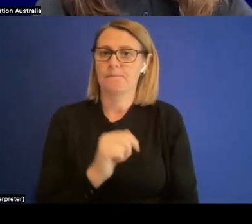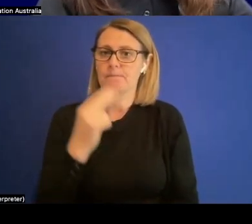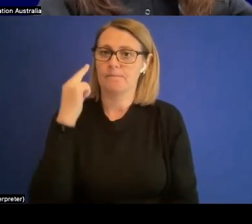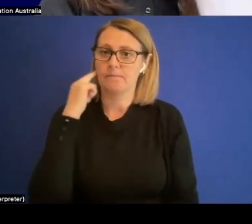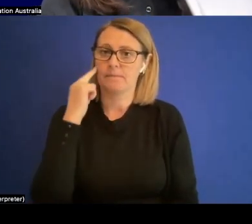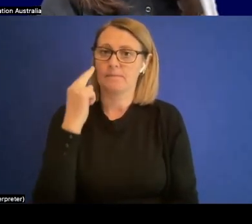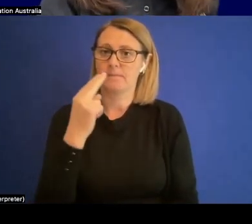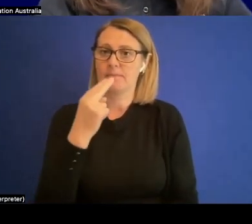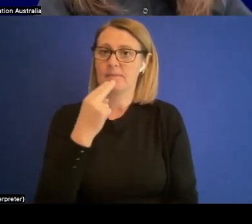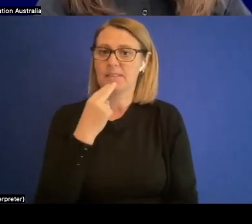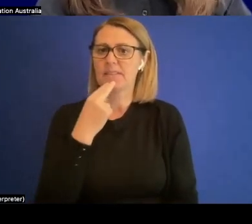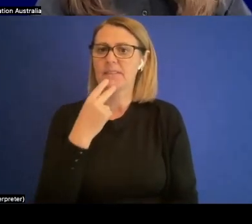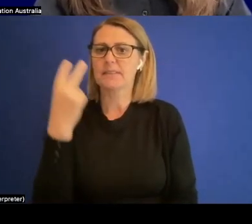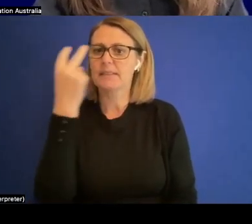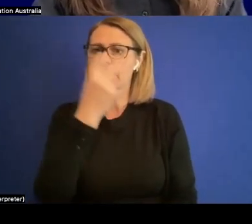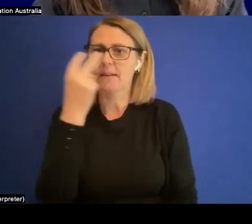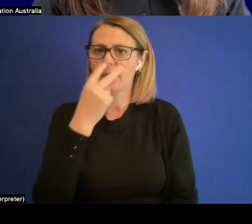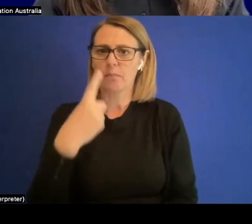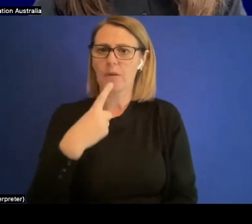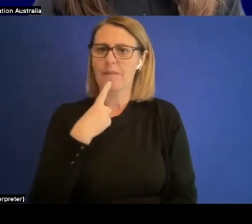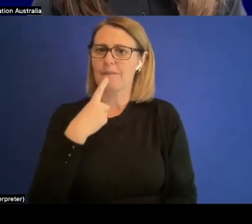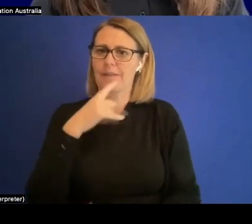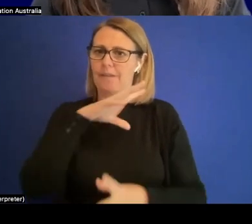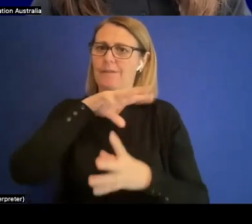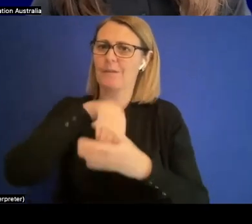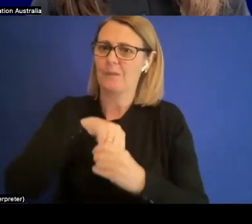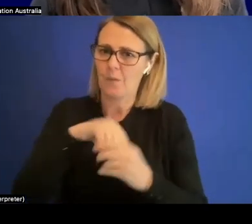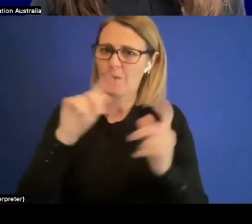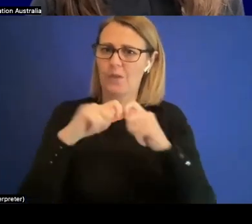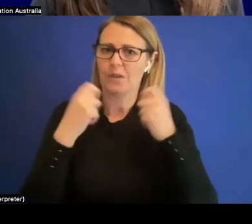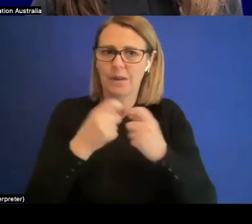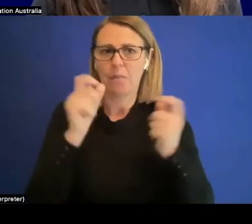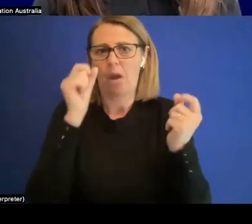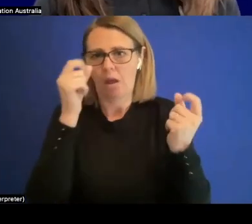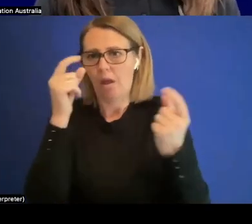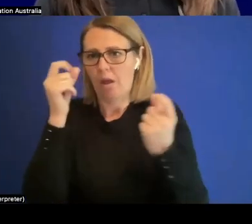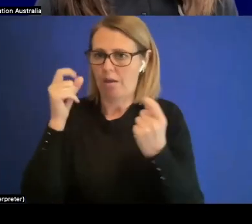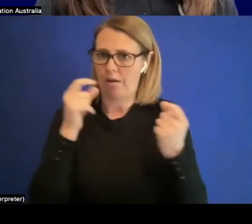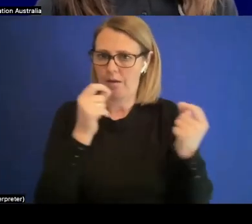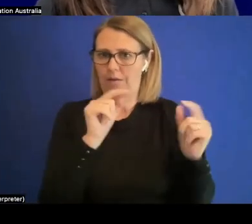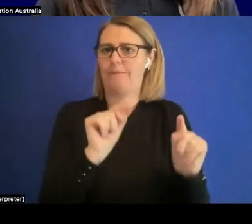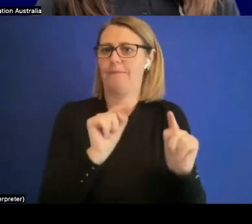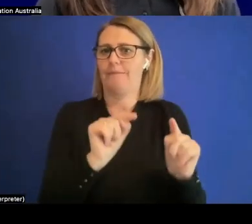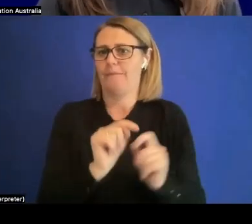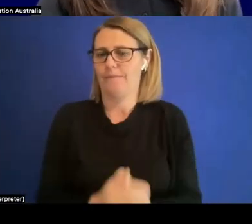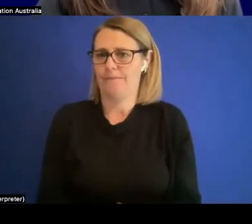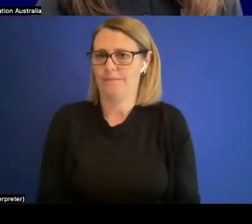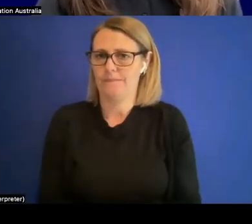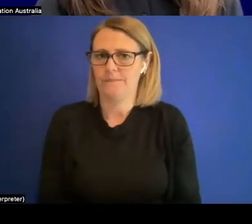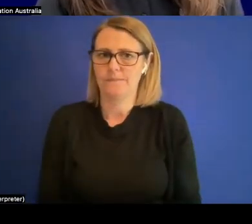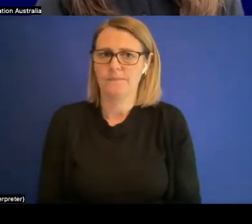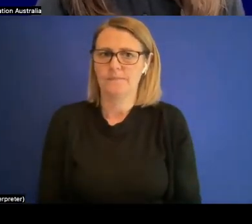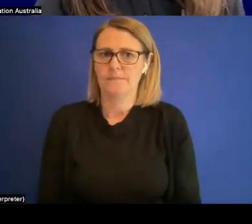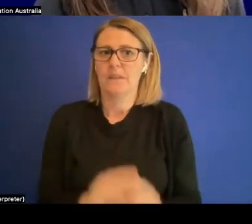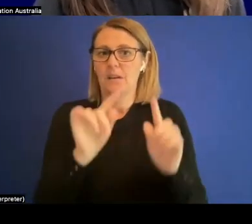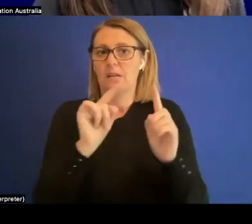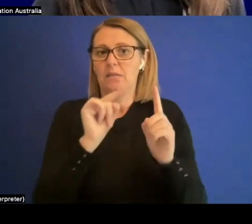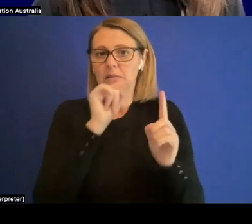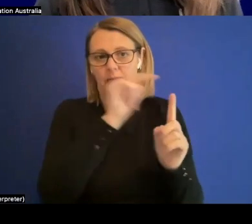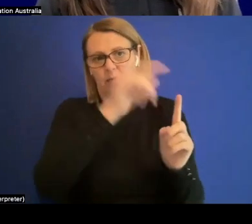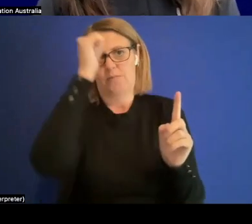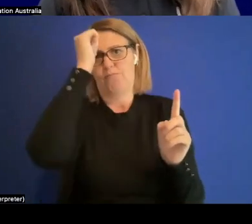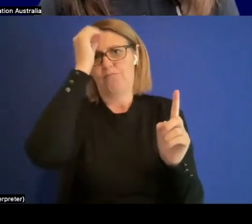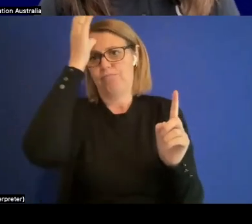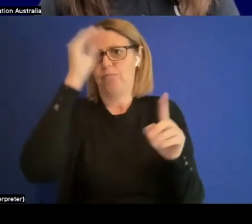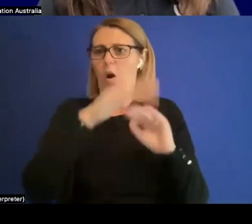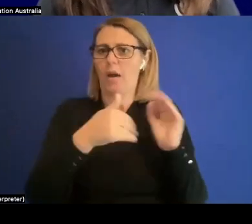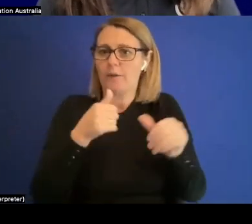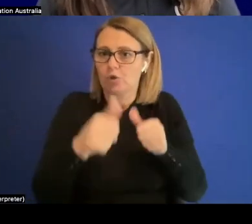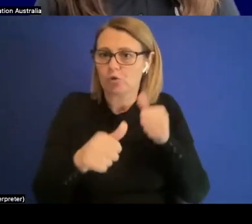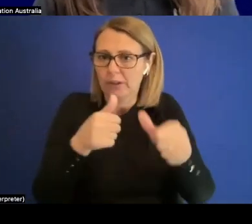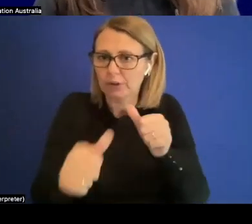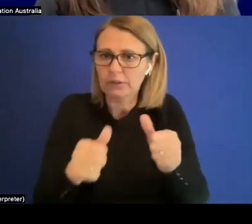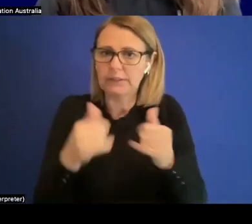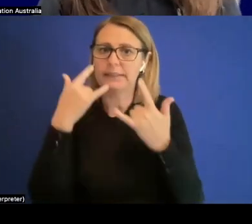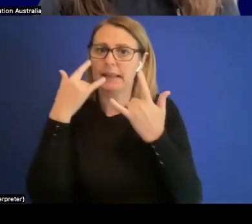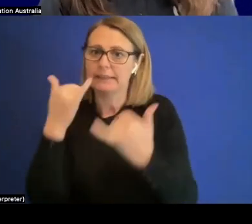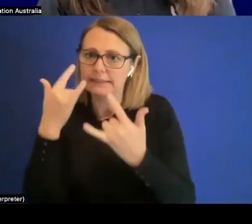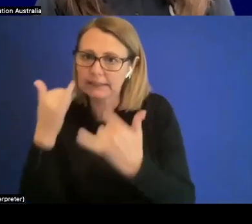flavour to the team and the strategies and assessments that occur and the discussion that